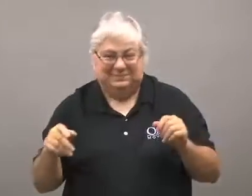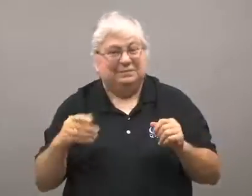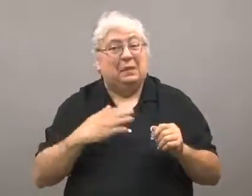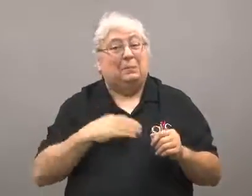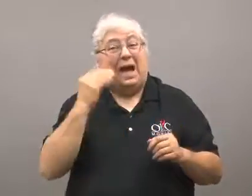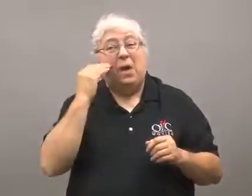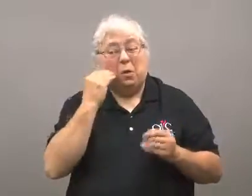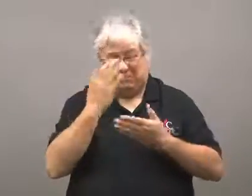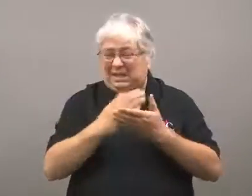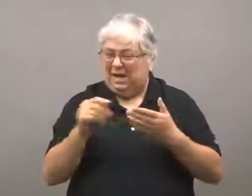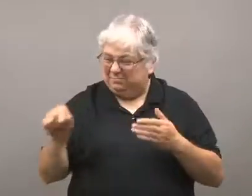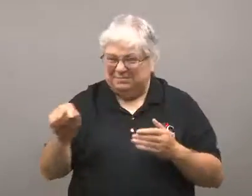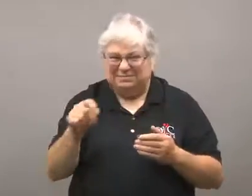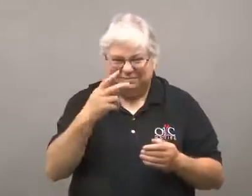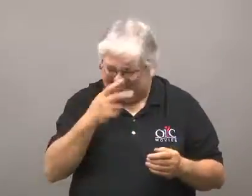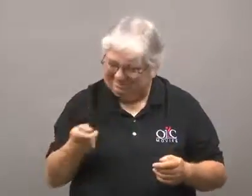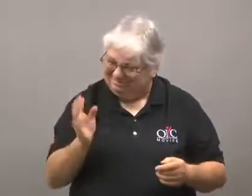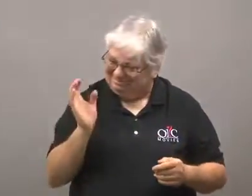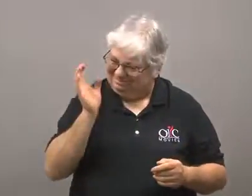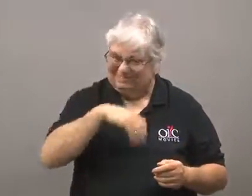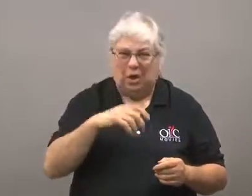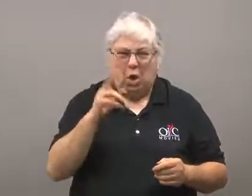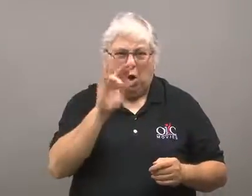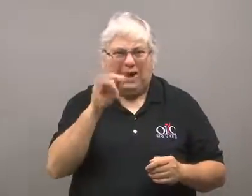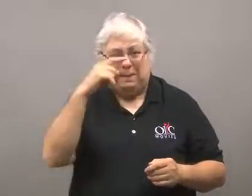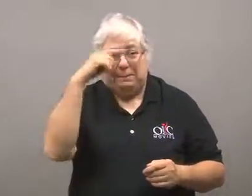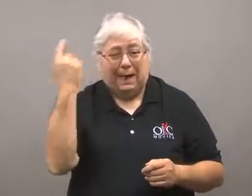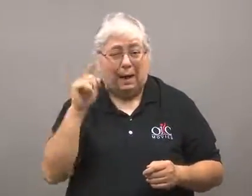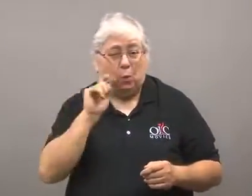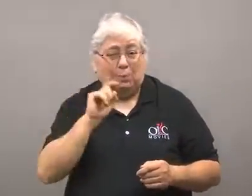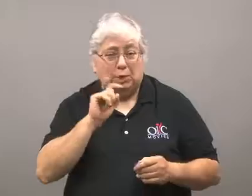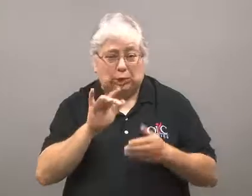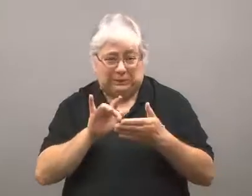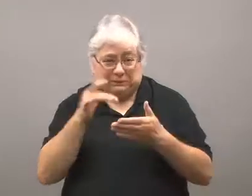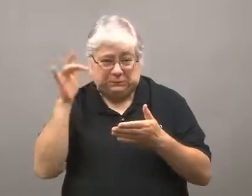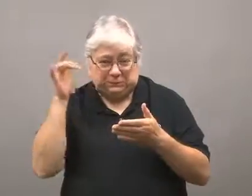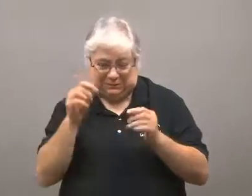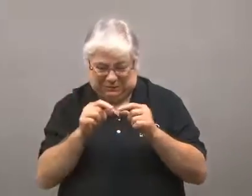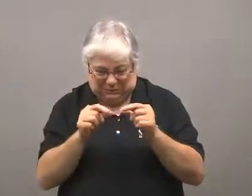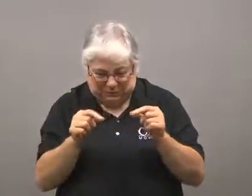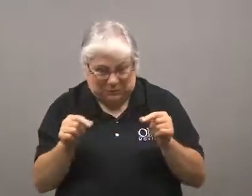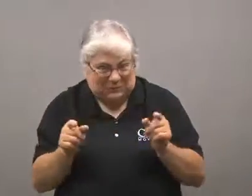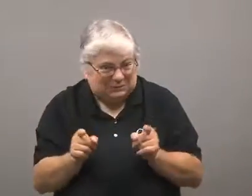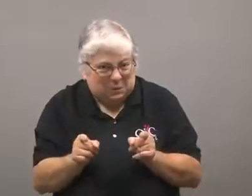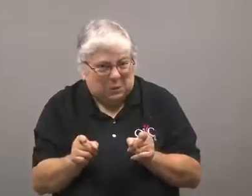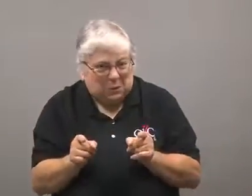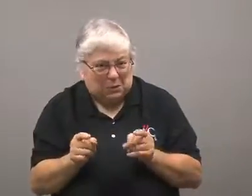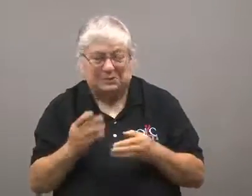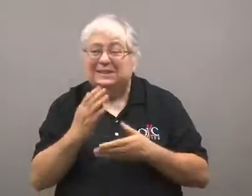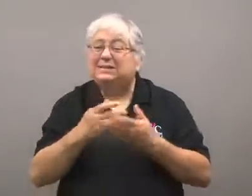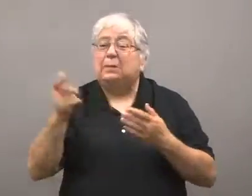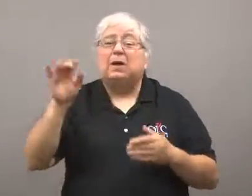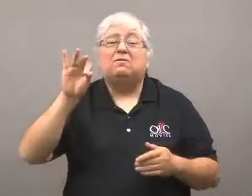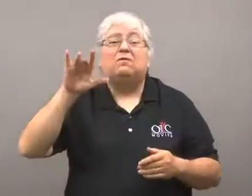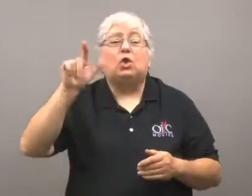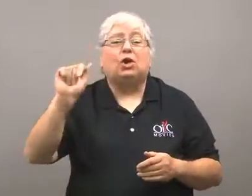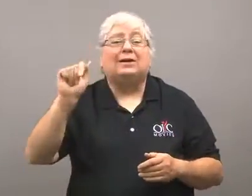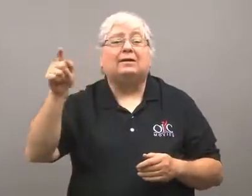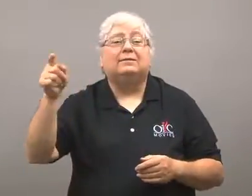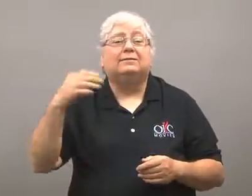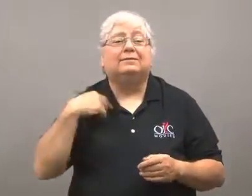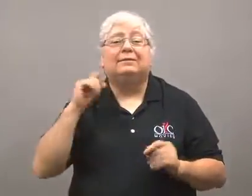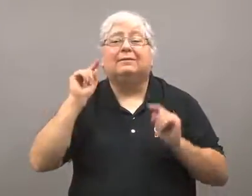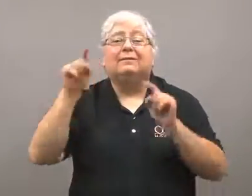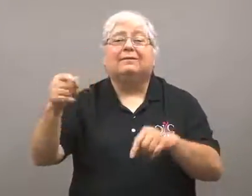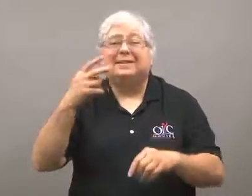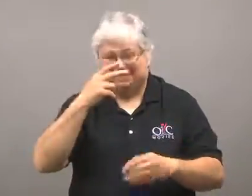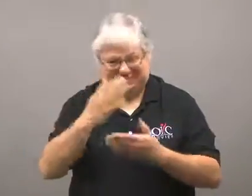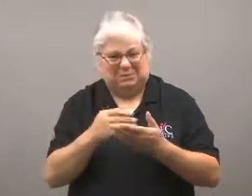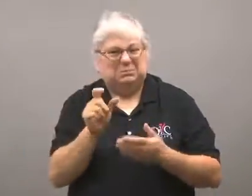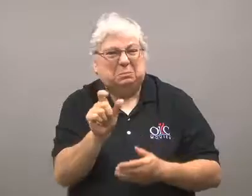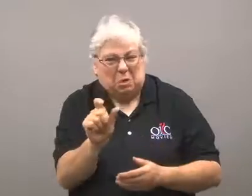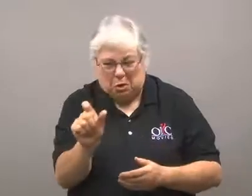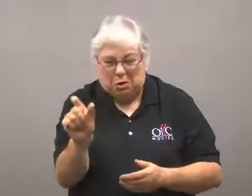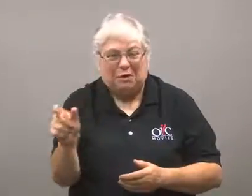The ones at my house are odd, they look like little shiny black rubber things.